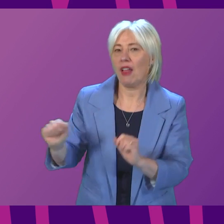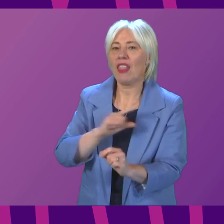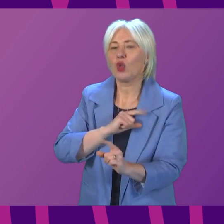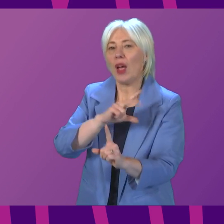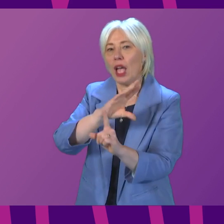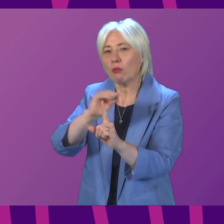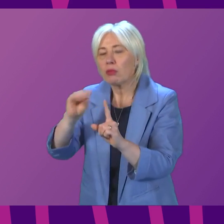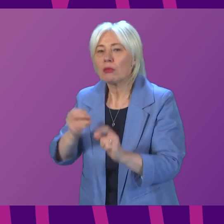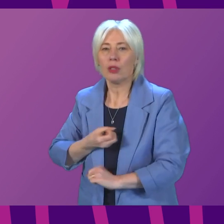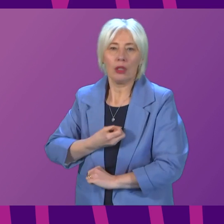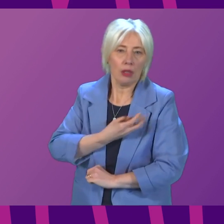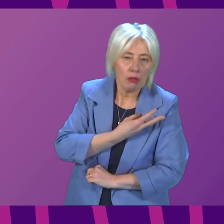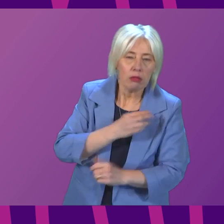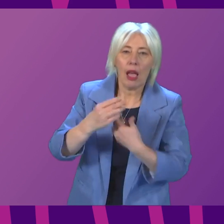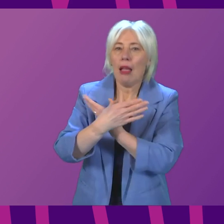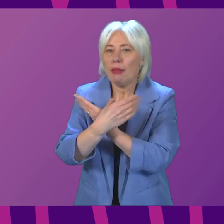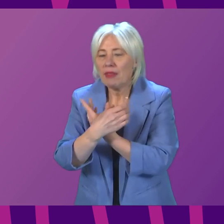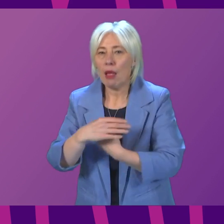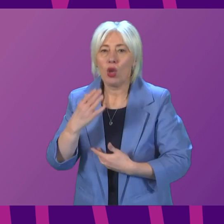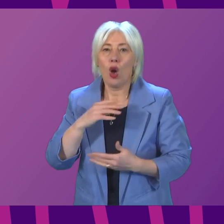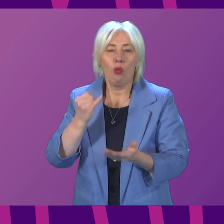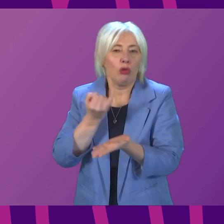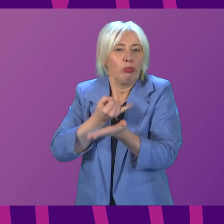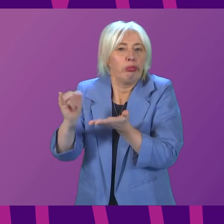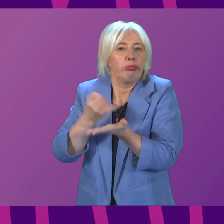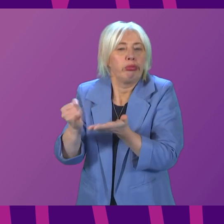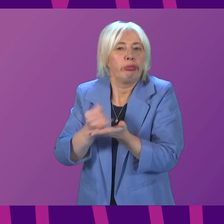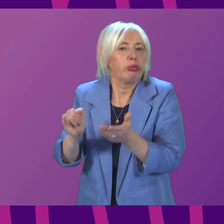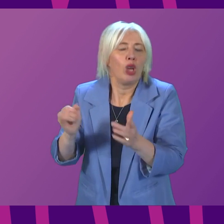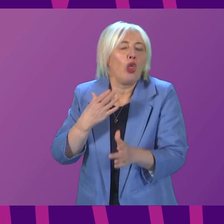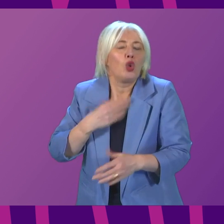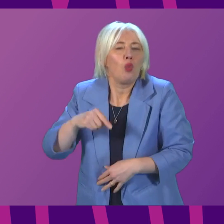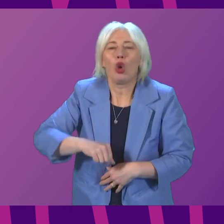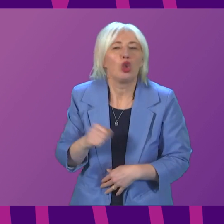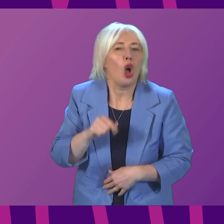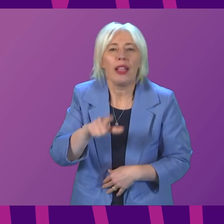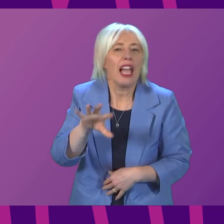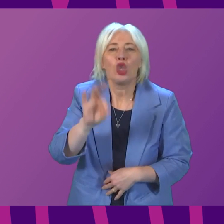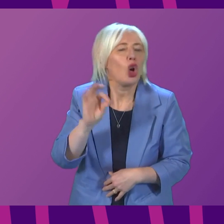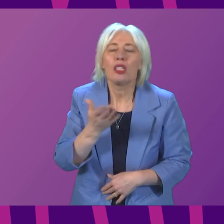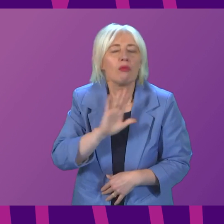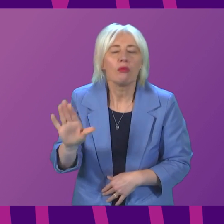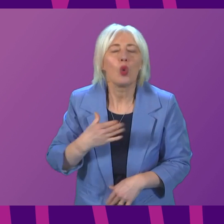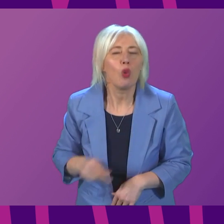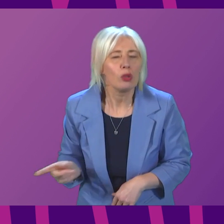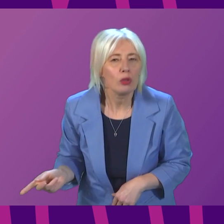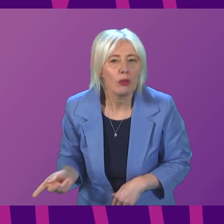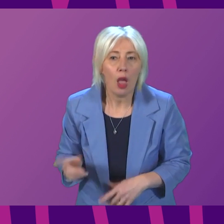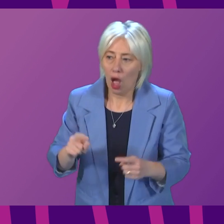Labour and the Liberal Democrats want to deny Scotland the choice. Of course, what is the alternative right now?